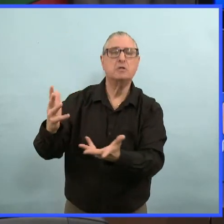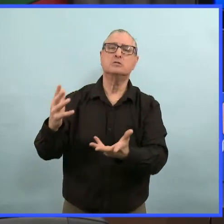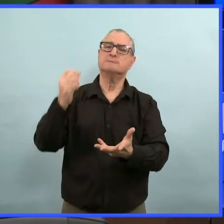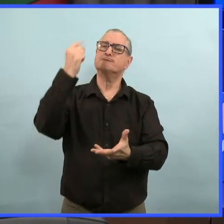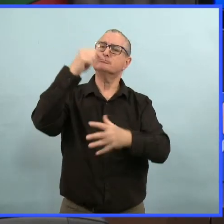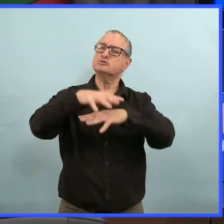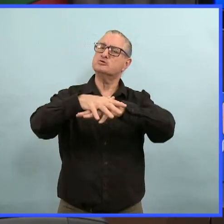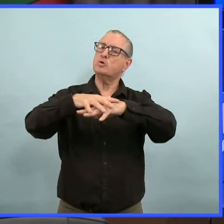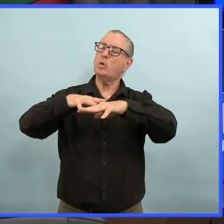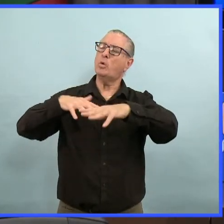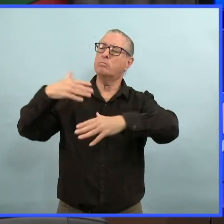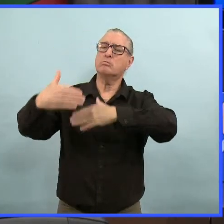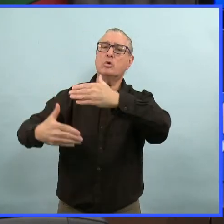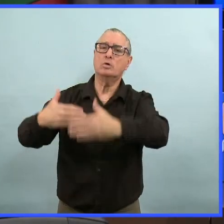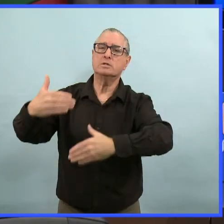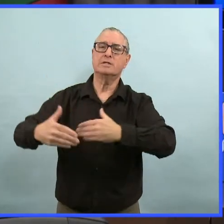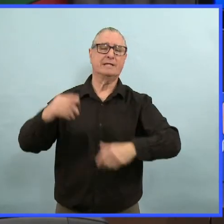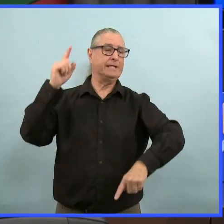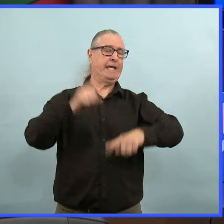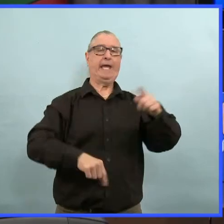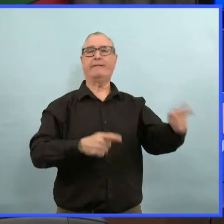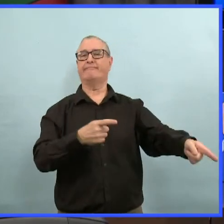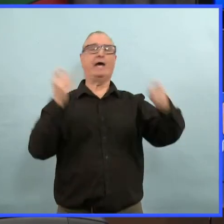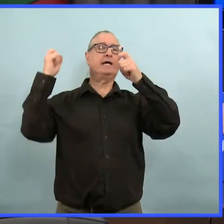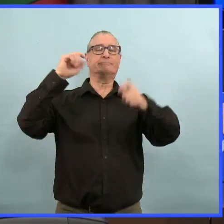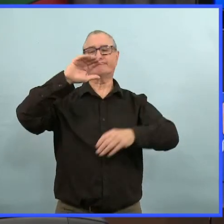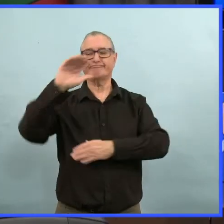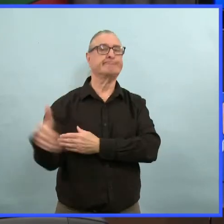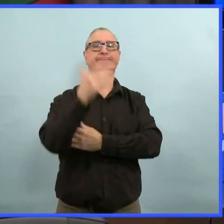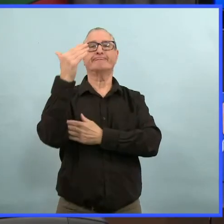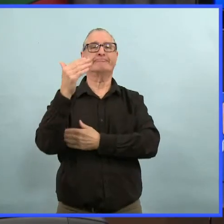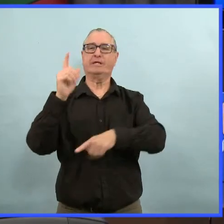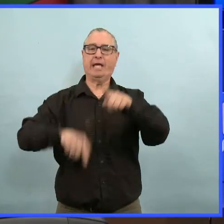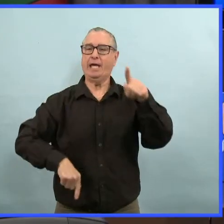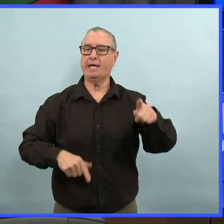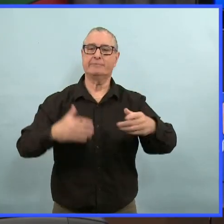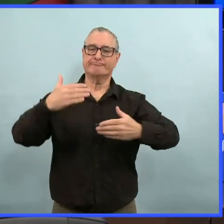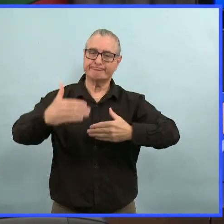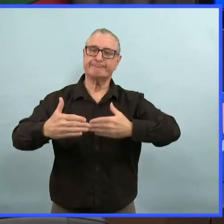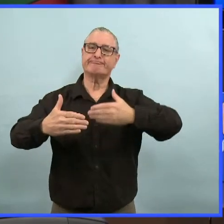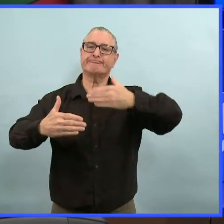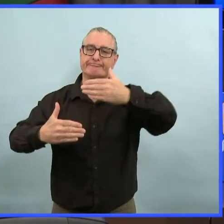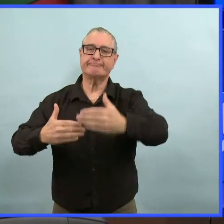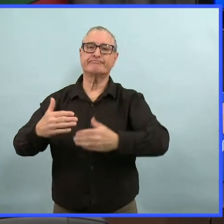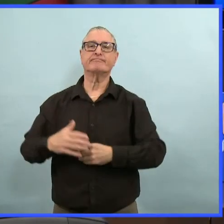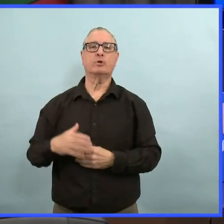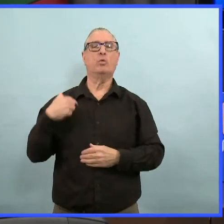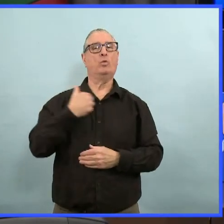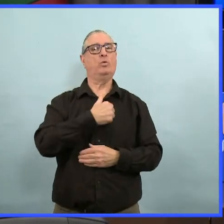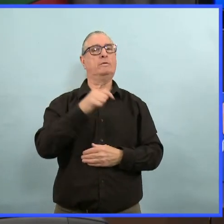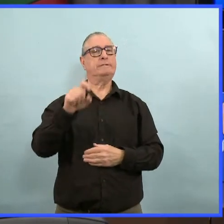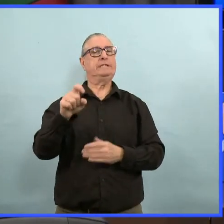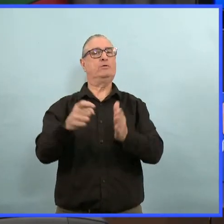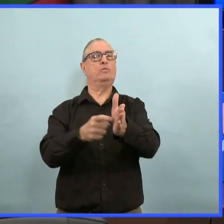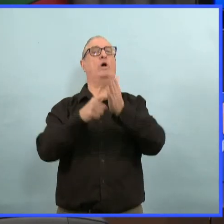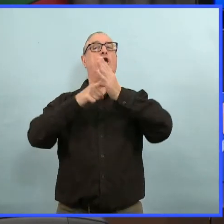and at the same time we have uh a plan for re-introducing services that have been posed